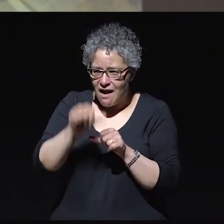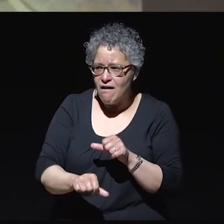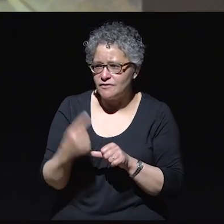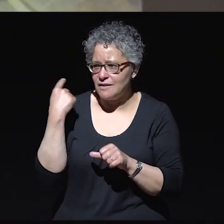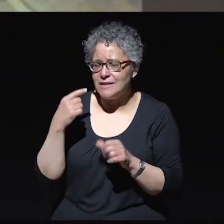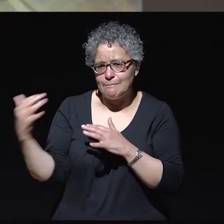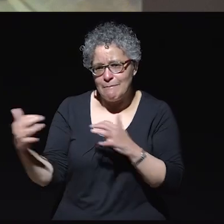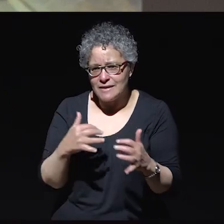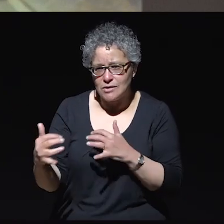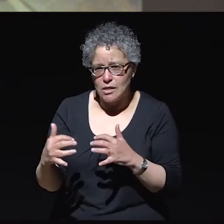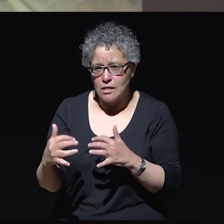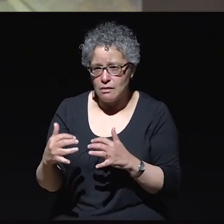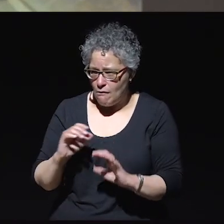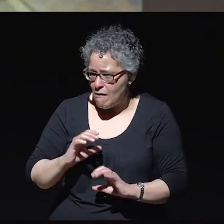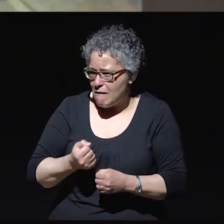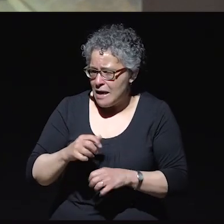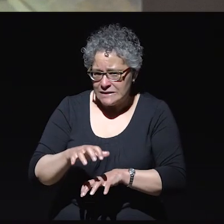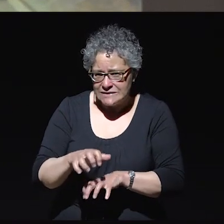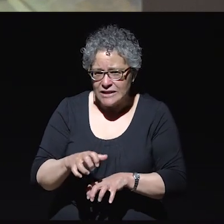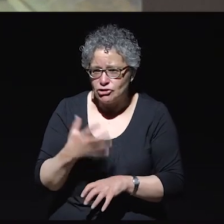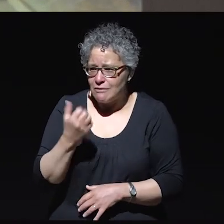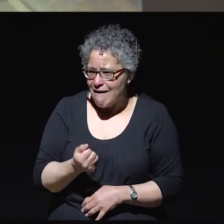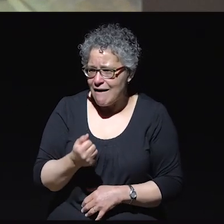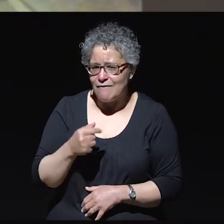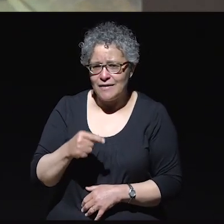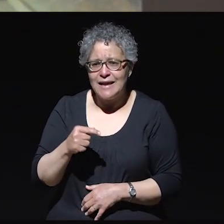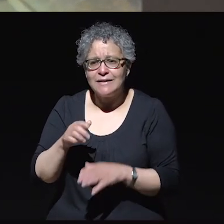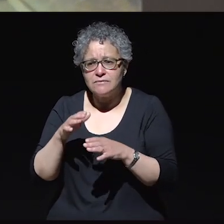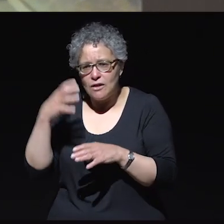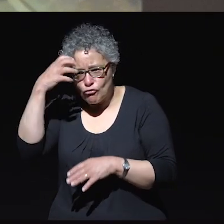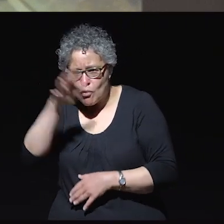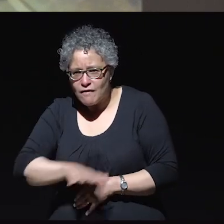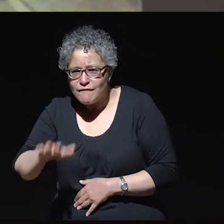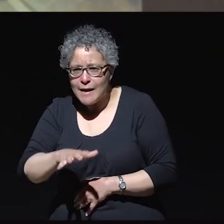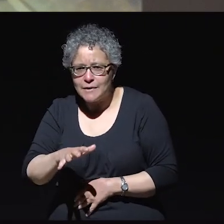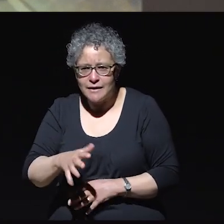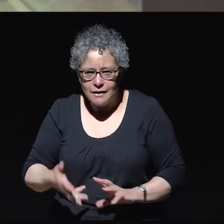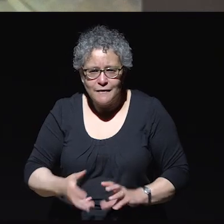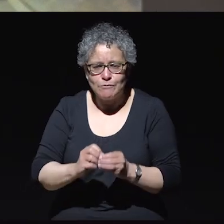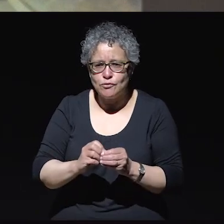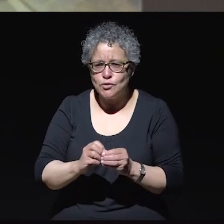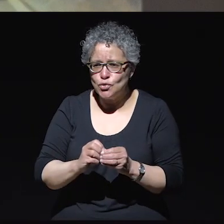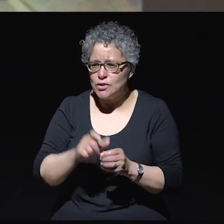that happen within the Royal Family, within British art and society that produced the Civil War and then the Glorious Revolution of 1688.